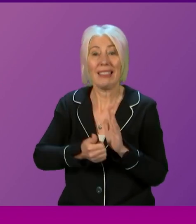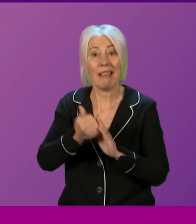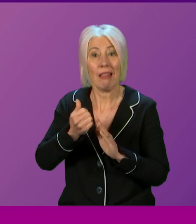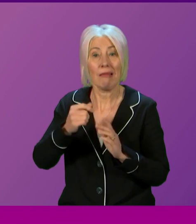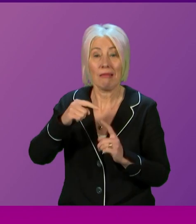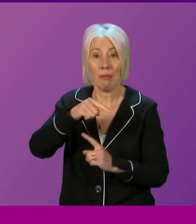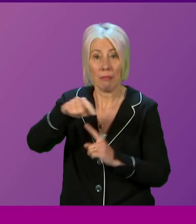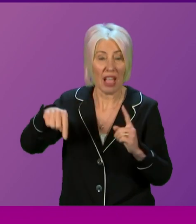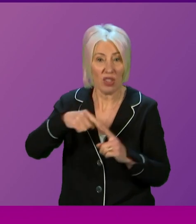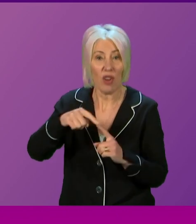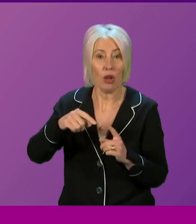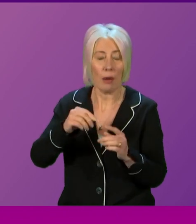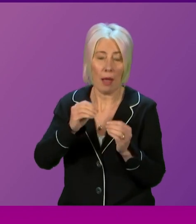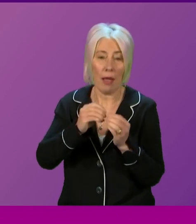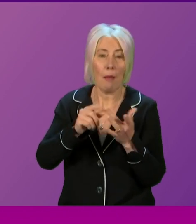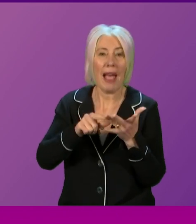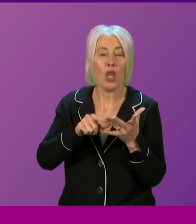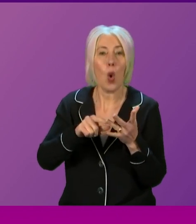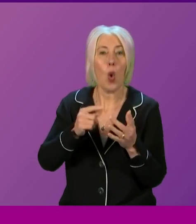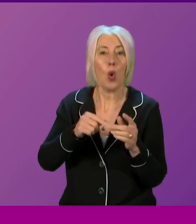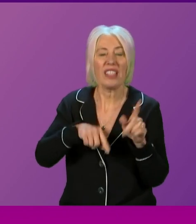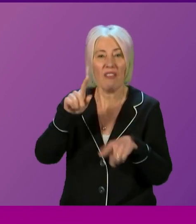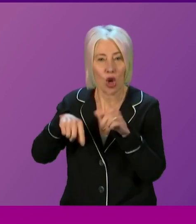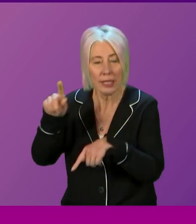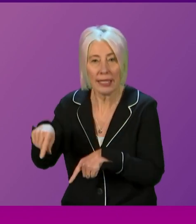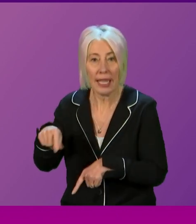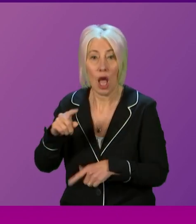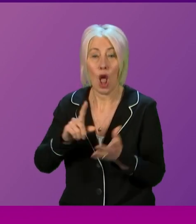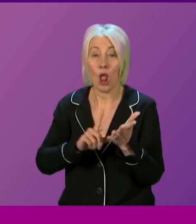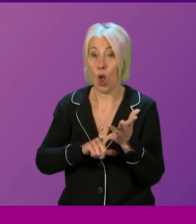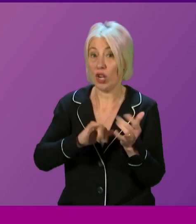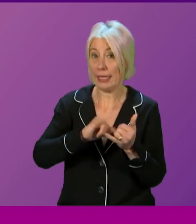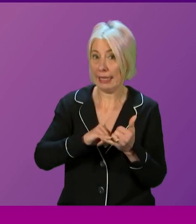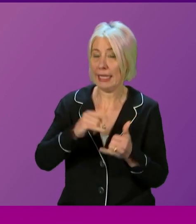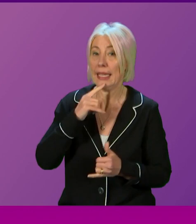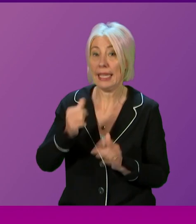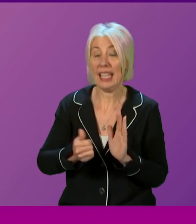Lorna Slater , acknowledged in Holyrood that the figure was ‘outdated’, but not that